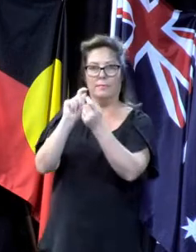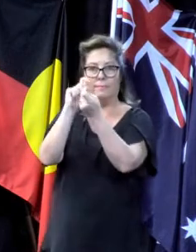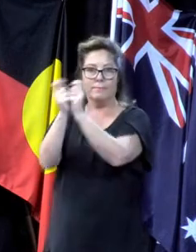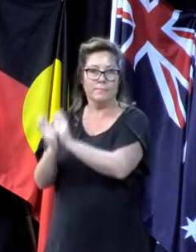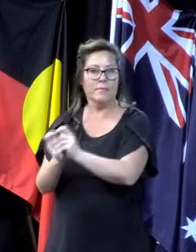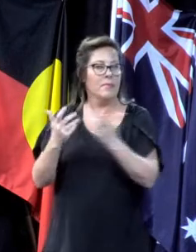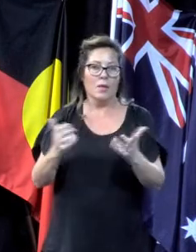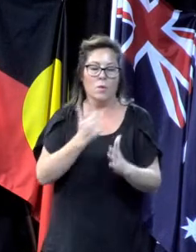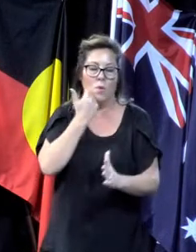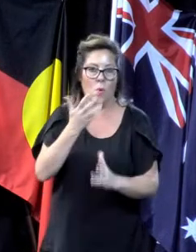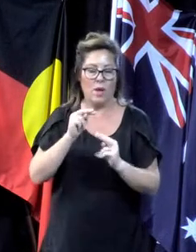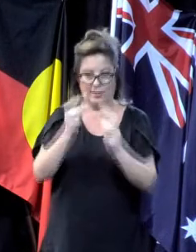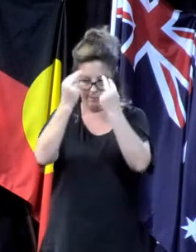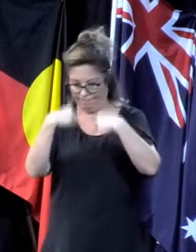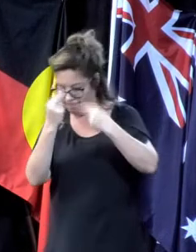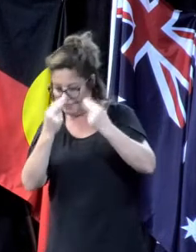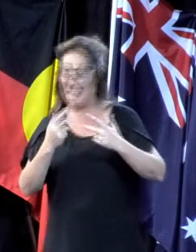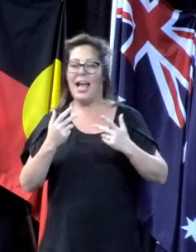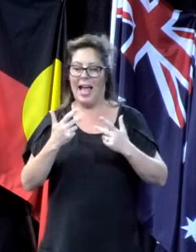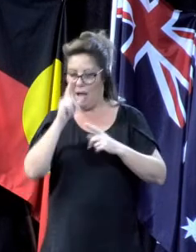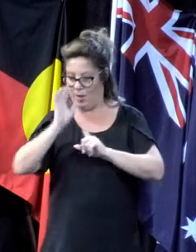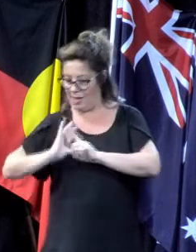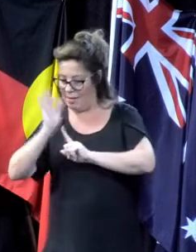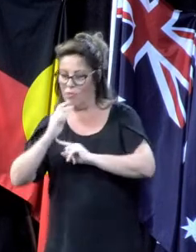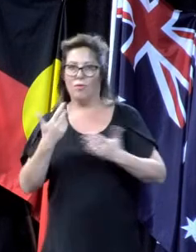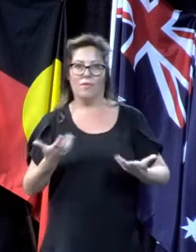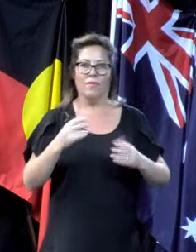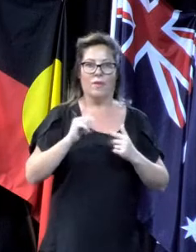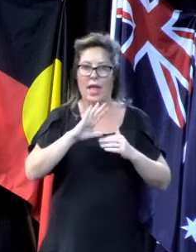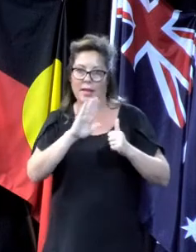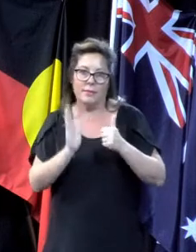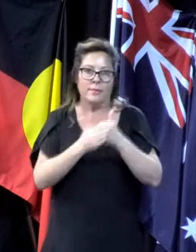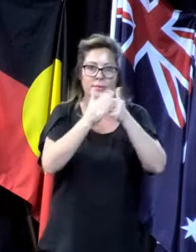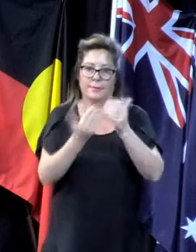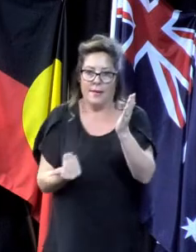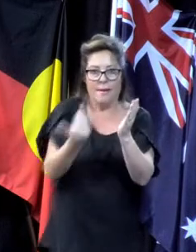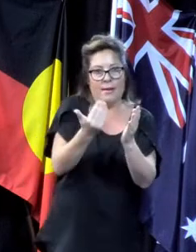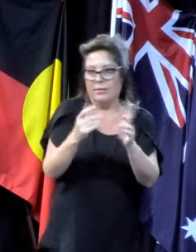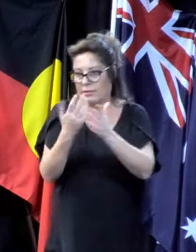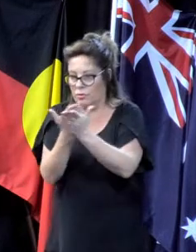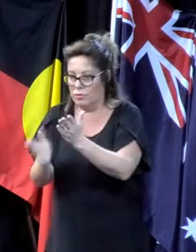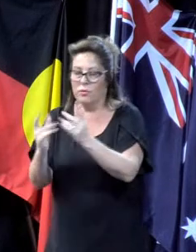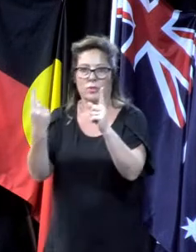that we can do better and increase the fidelity and frequency of. So, it's a constant journey, and I think if you think